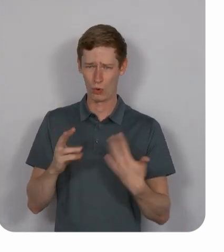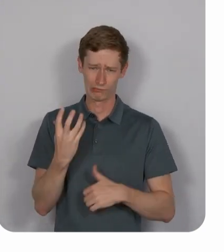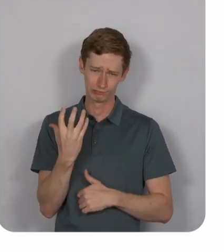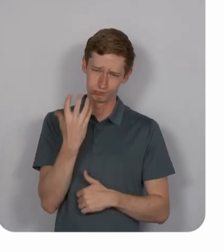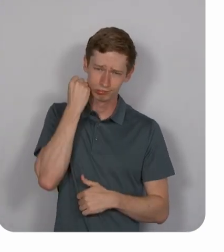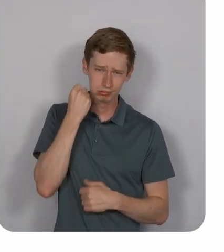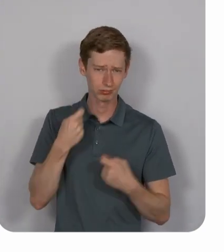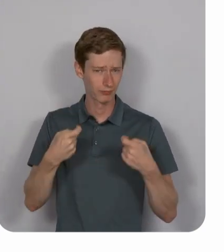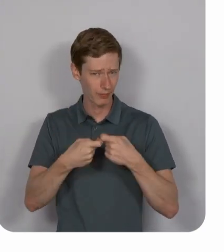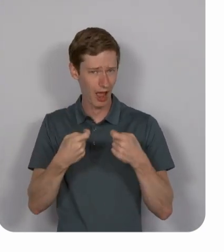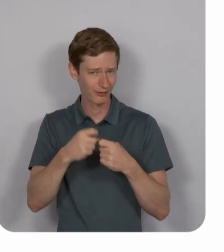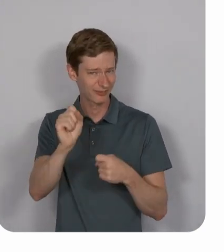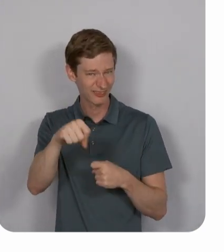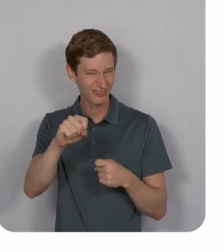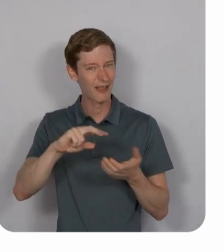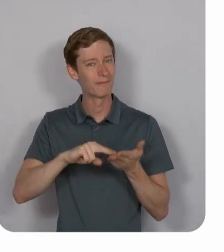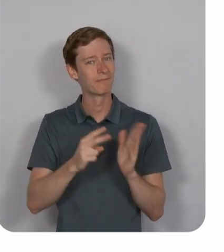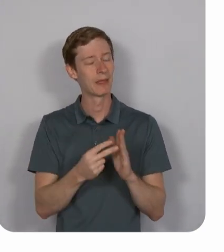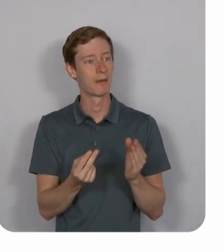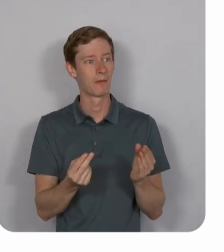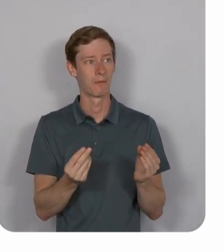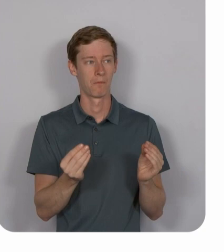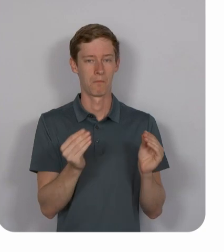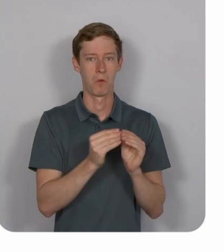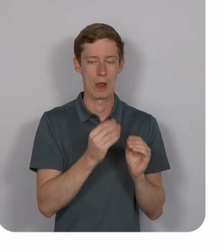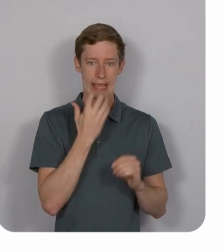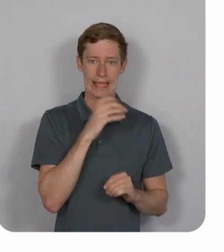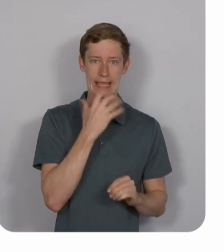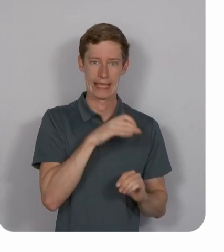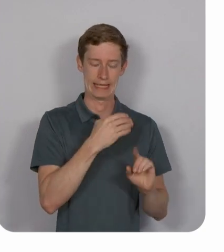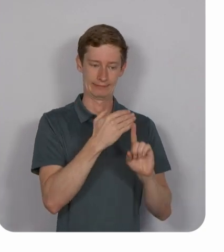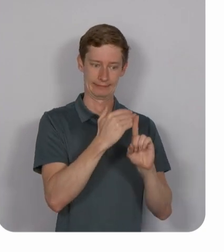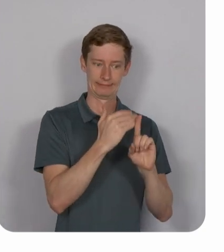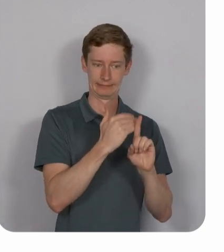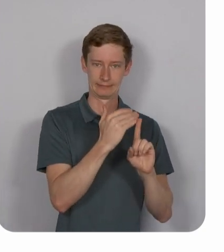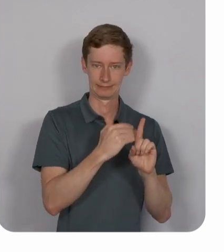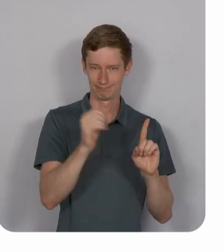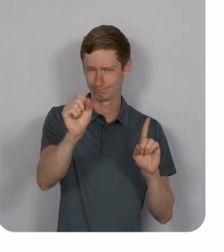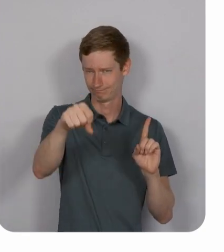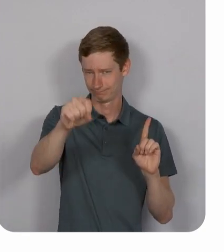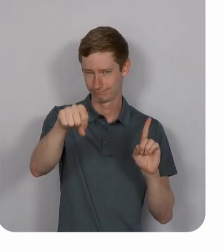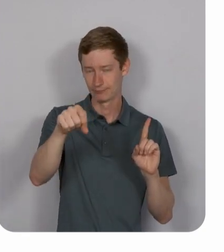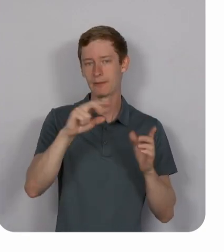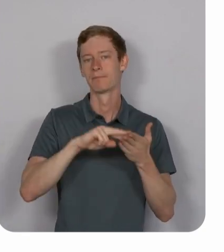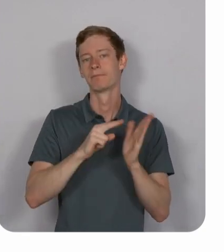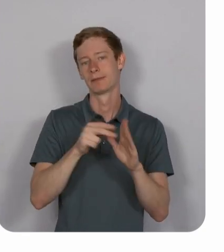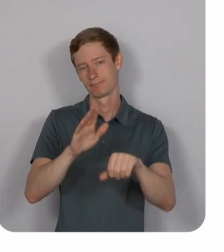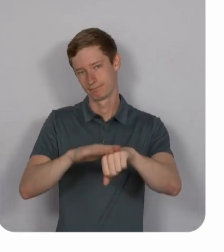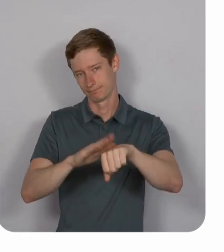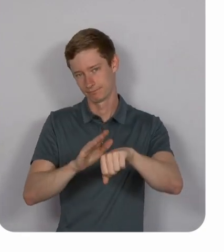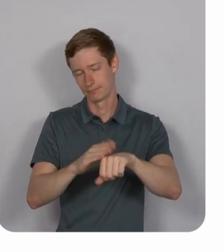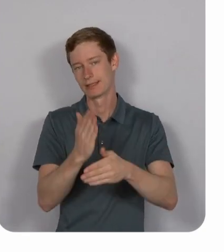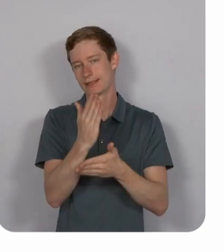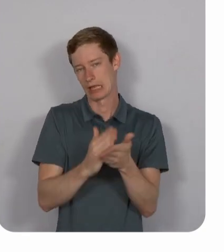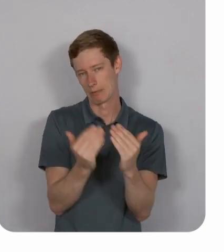and this eats up more of the thermal budget. As such, you should be aware of the constraints that exist for MR applications.